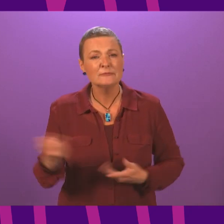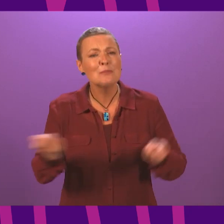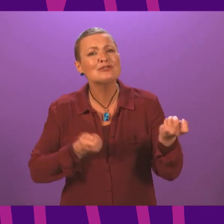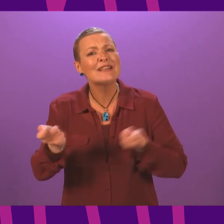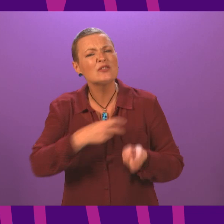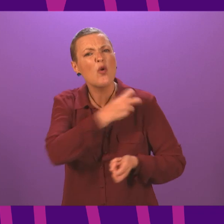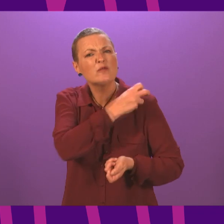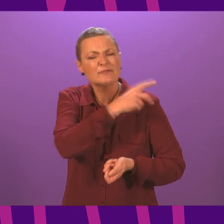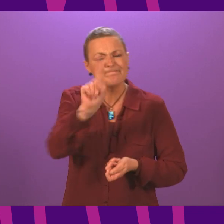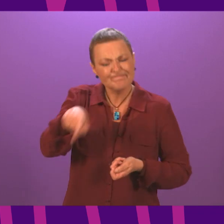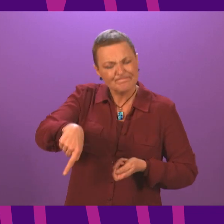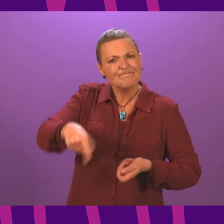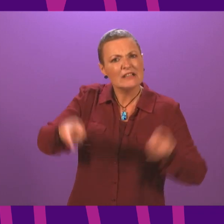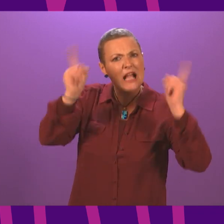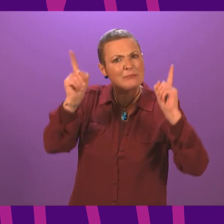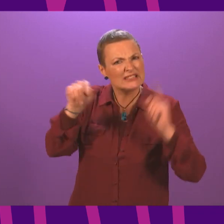What reassurances can the cabinet secretary provide that